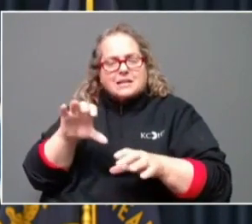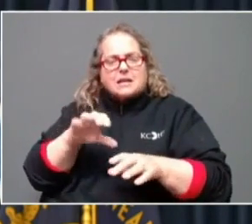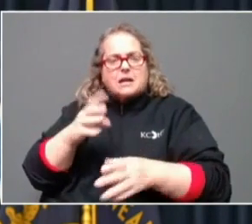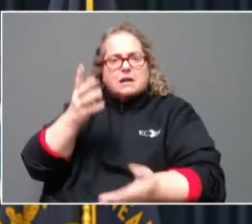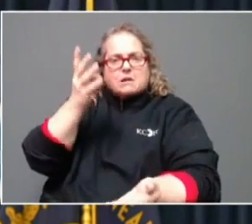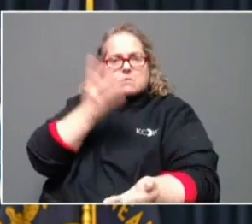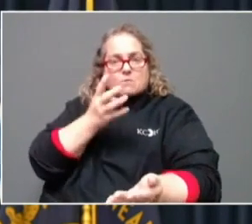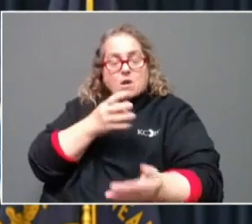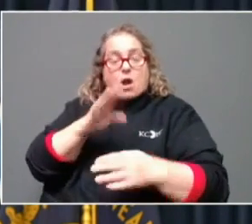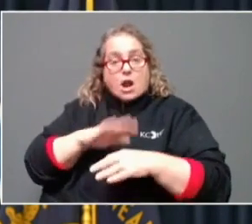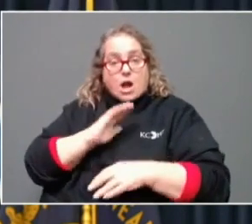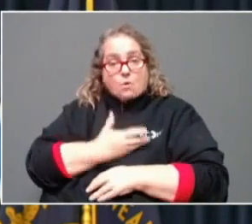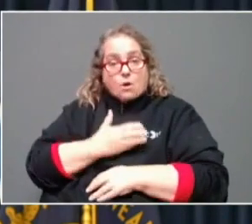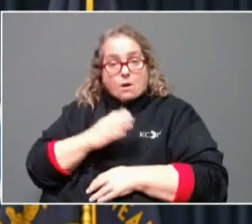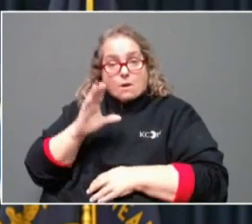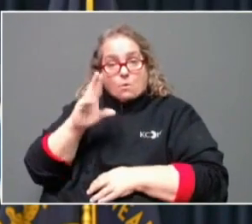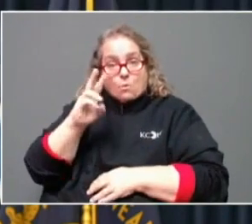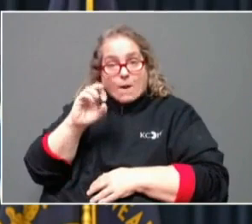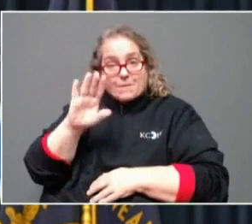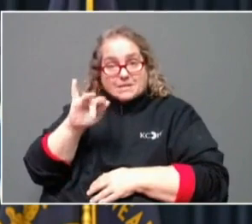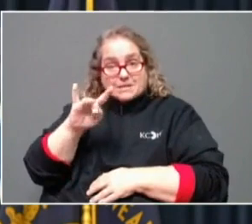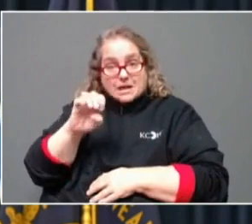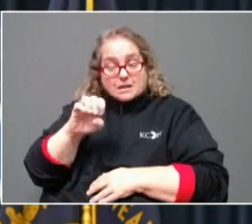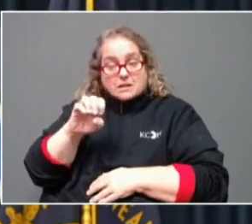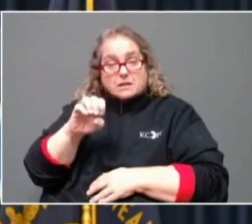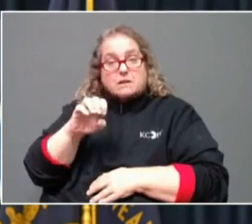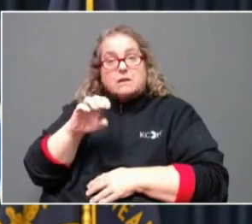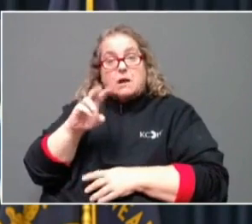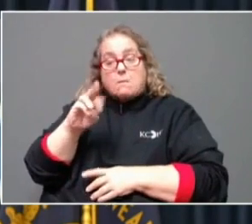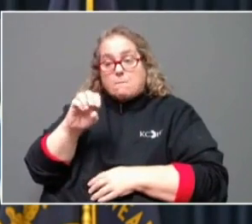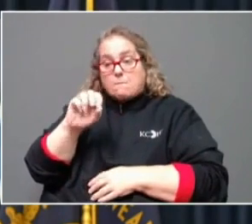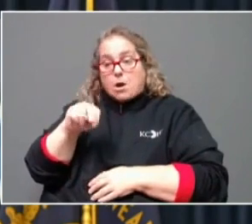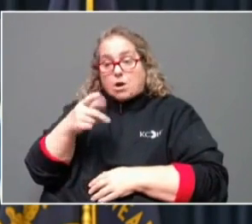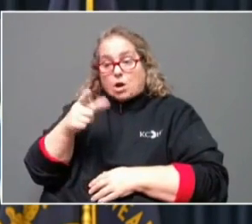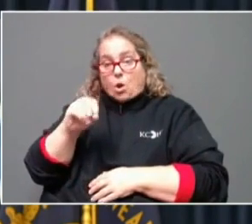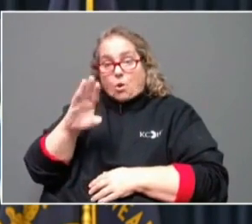the monoclonal page, we have a list of the sites that have a blue shell with a